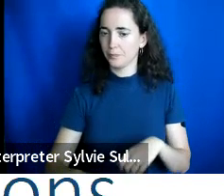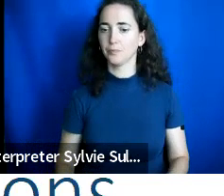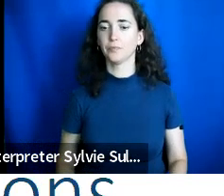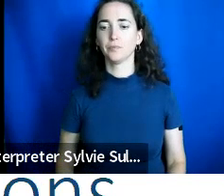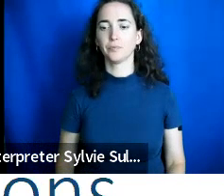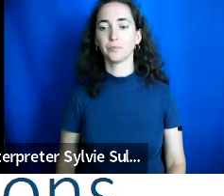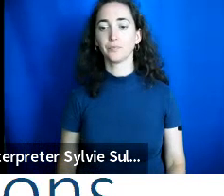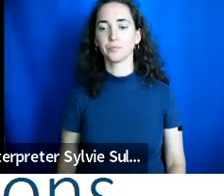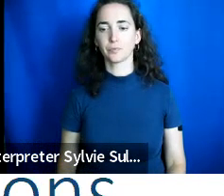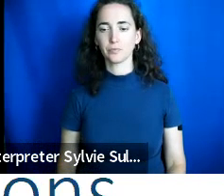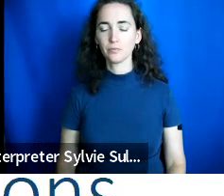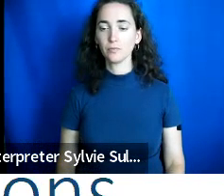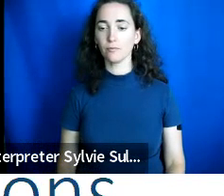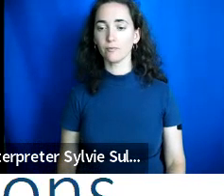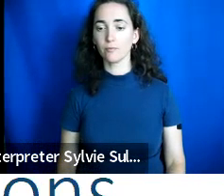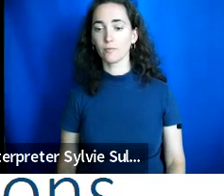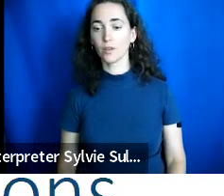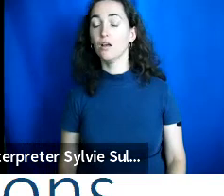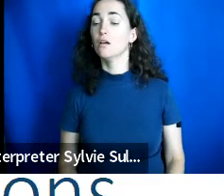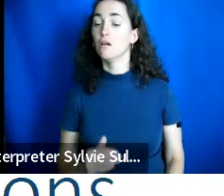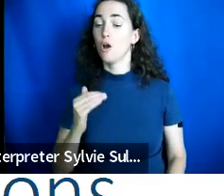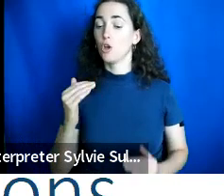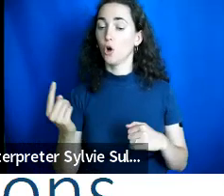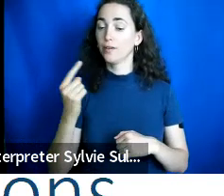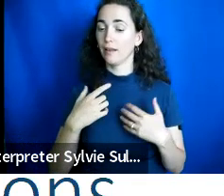Whenever individuals enroll in a doctrine, health, care, waiver.